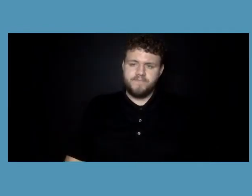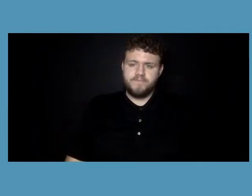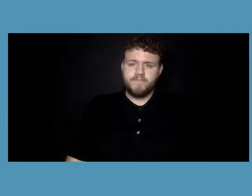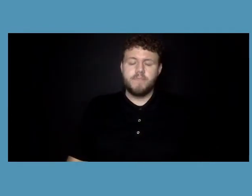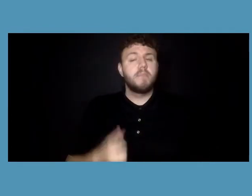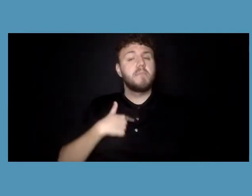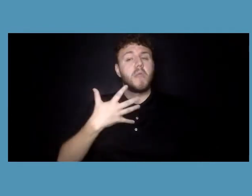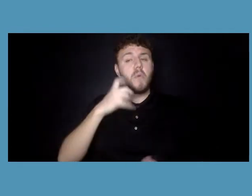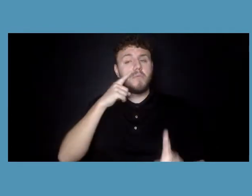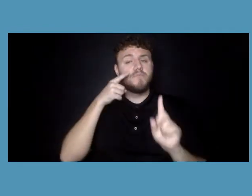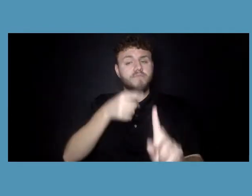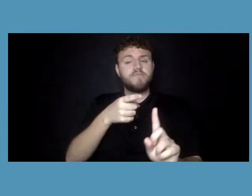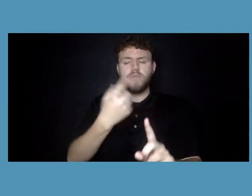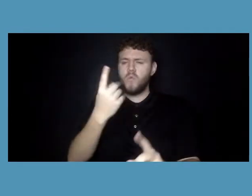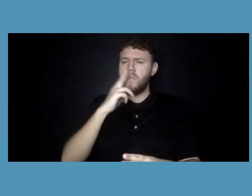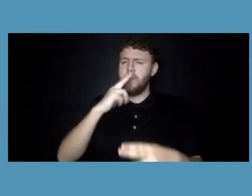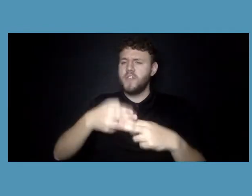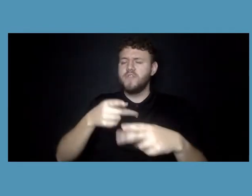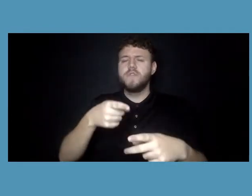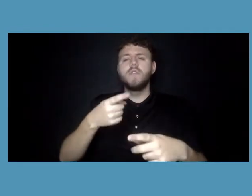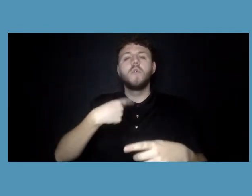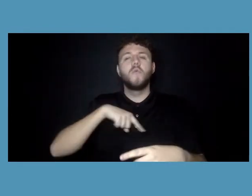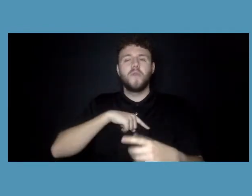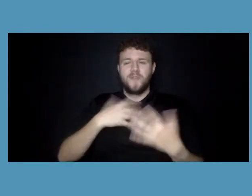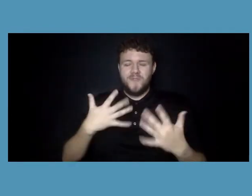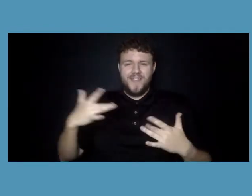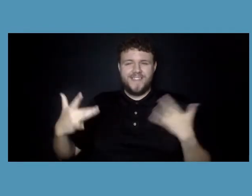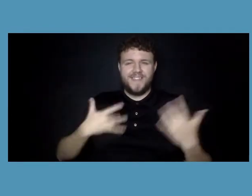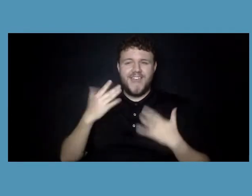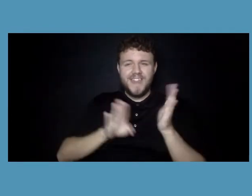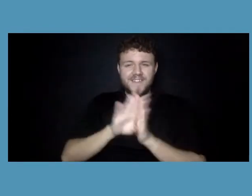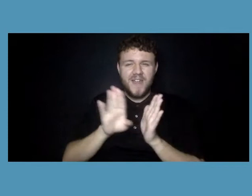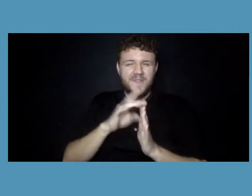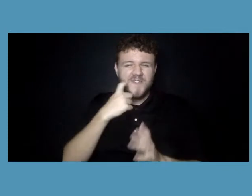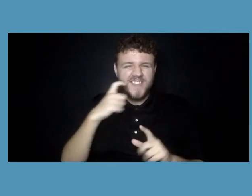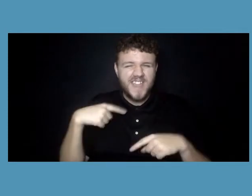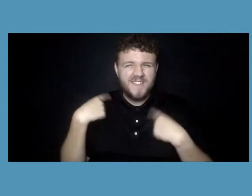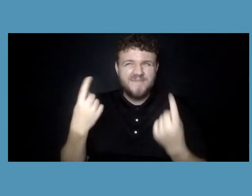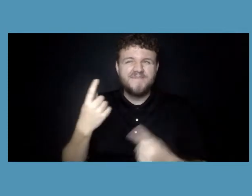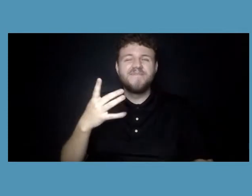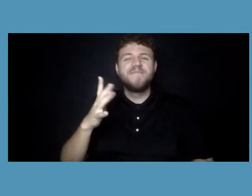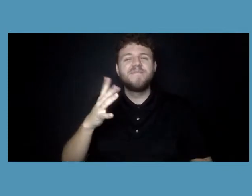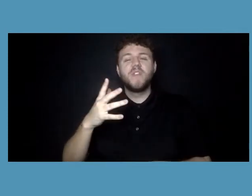One thing I want to mention about that, we have an exciting development, we are a historic building.